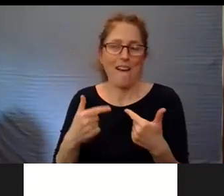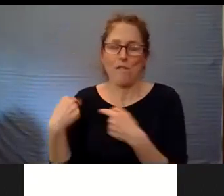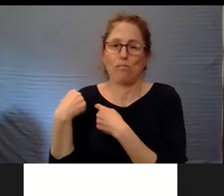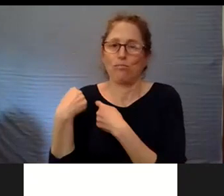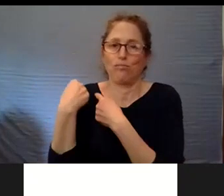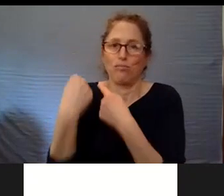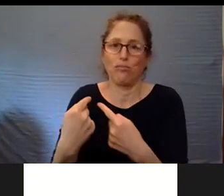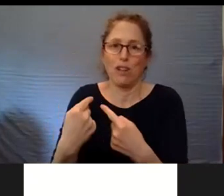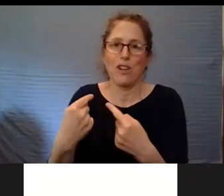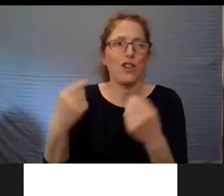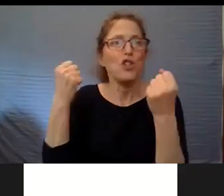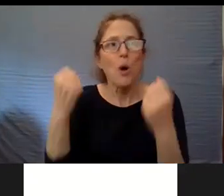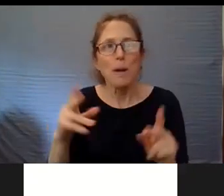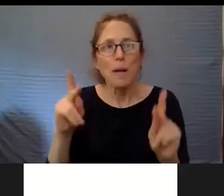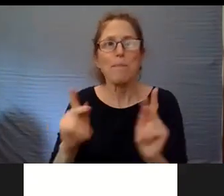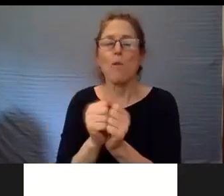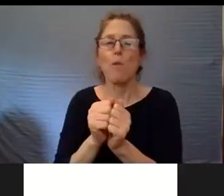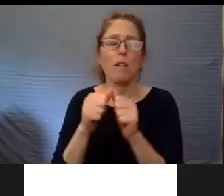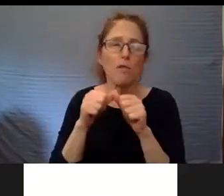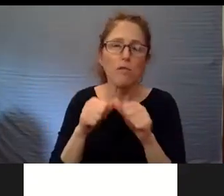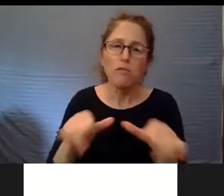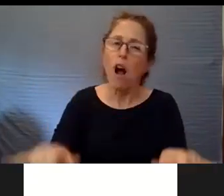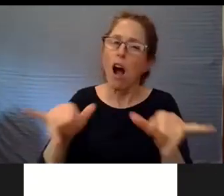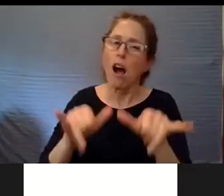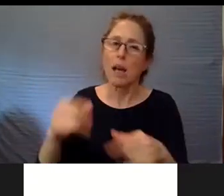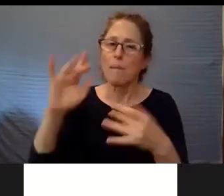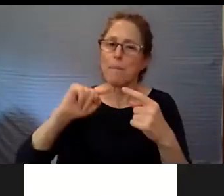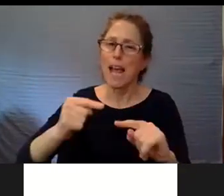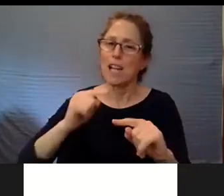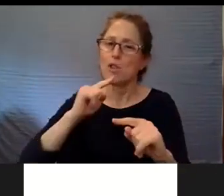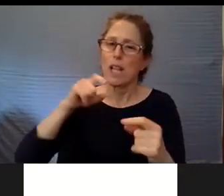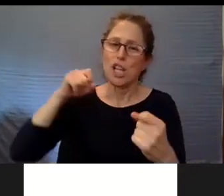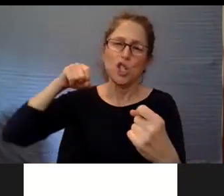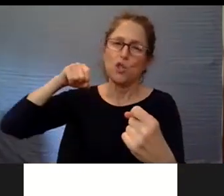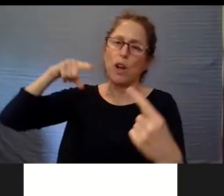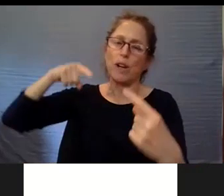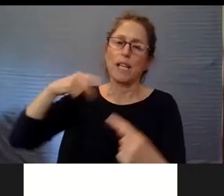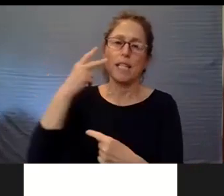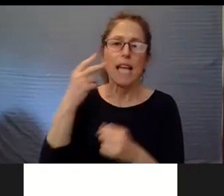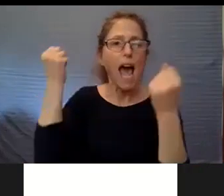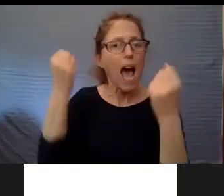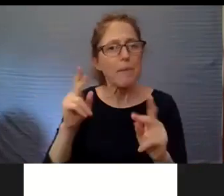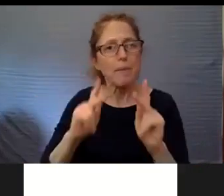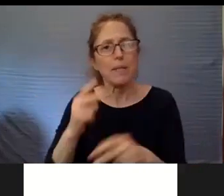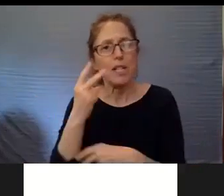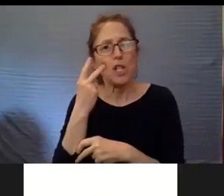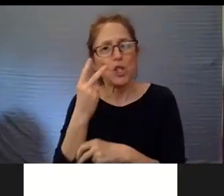it felt... was incredibly triggering to just see how many people saw the way that we had to live